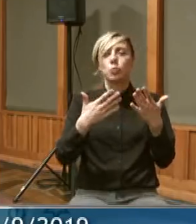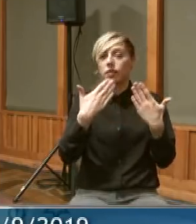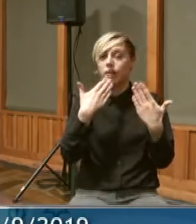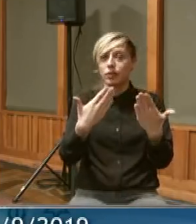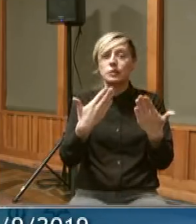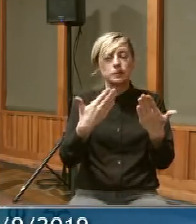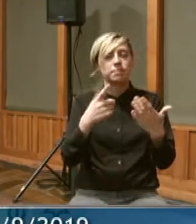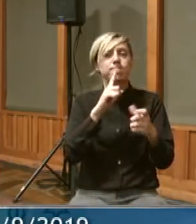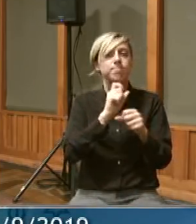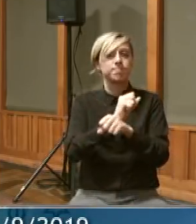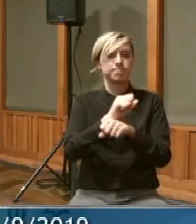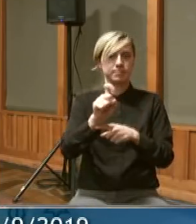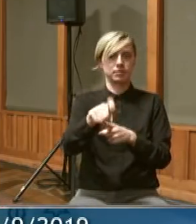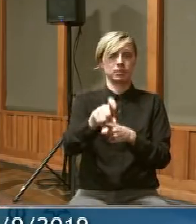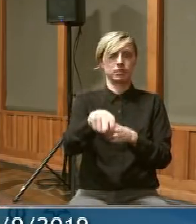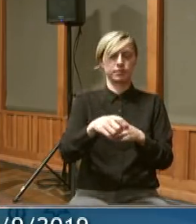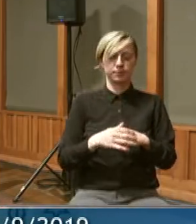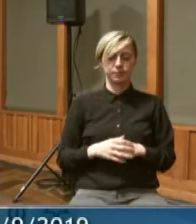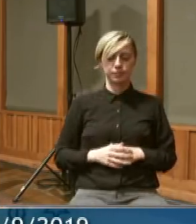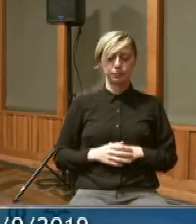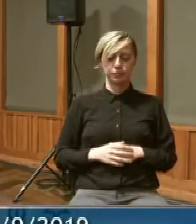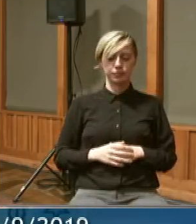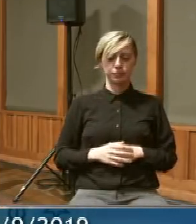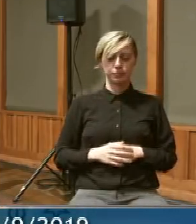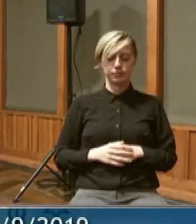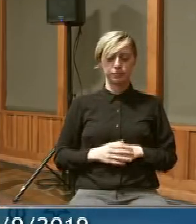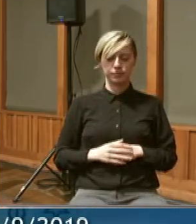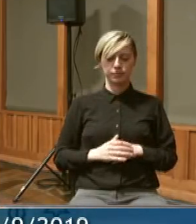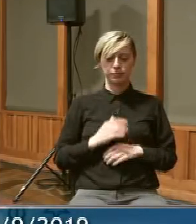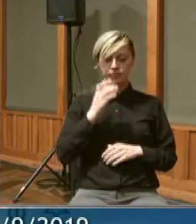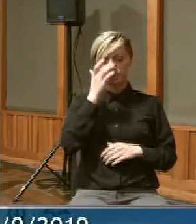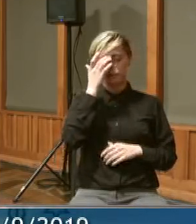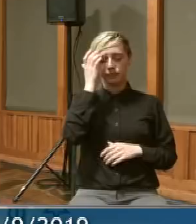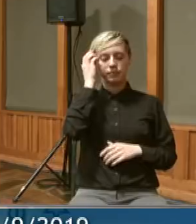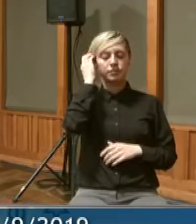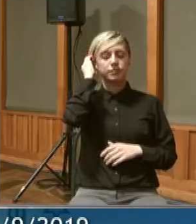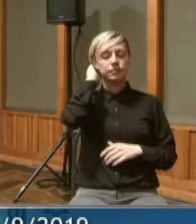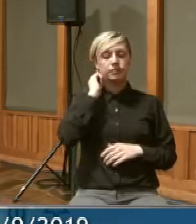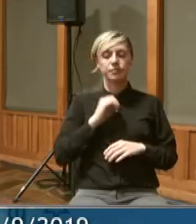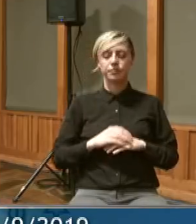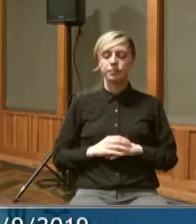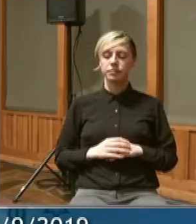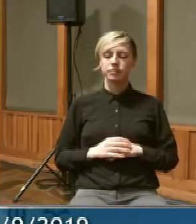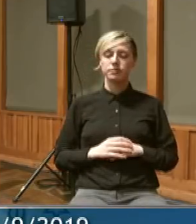NEXT YEAR'S BUDGET CYCLE TO IMPROVE TRANSPARENCY AND THESE PROCESSES. SO THANK YOU FOR THAT BECAUSE